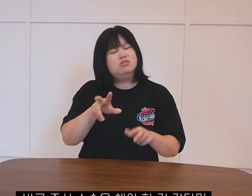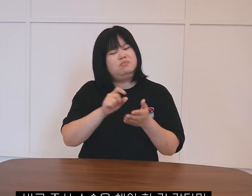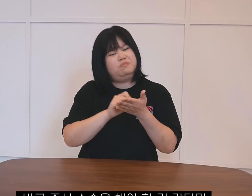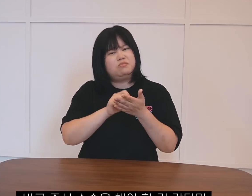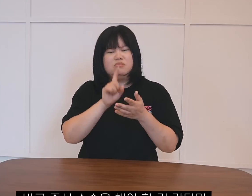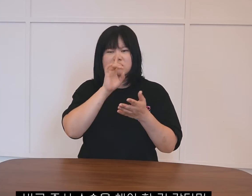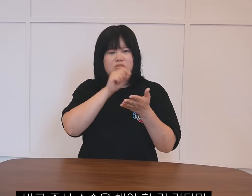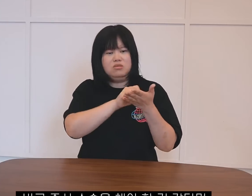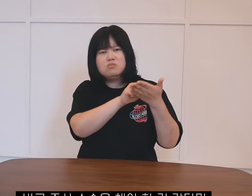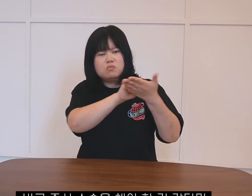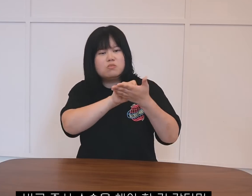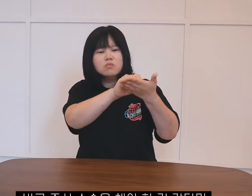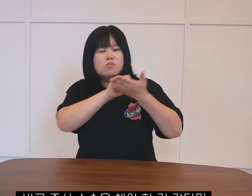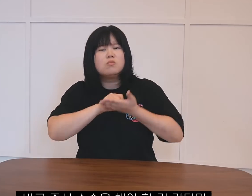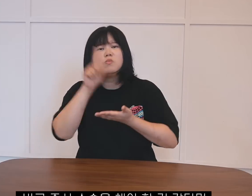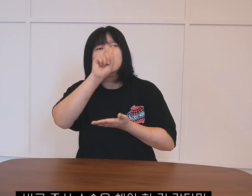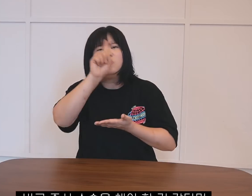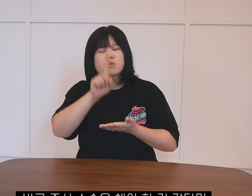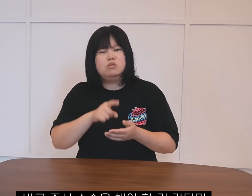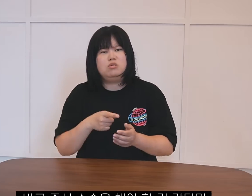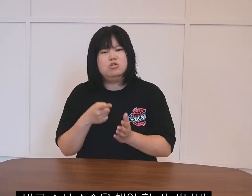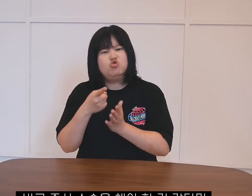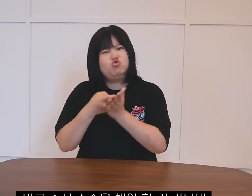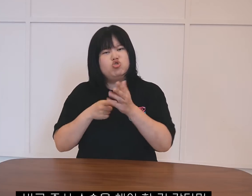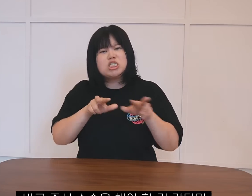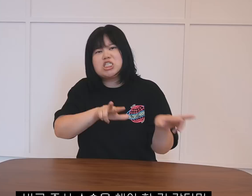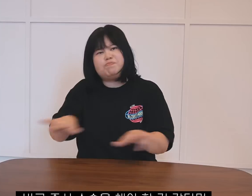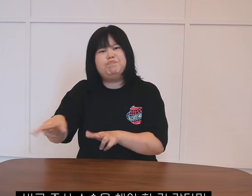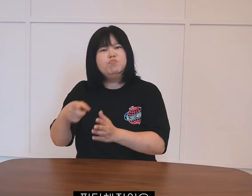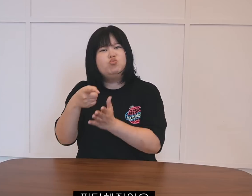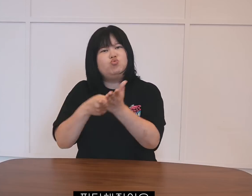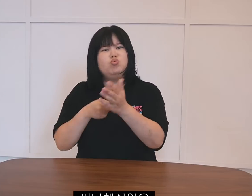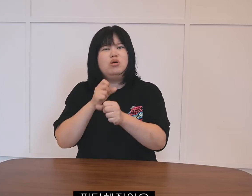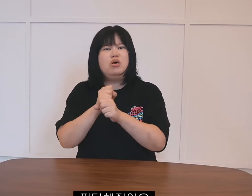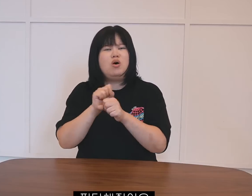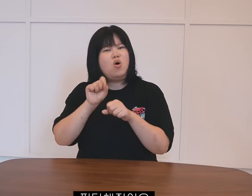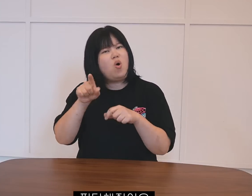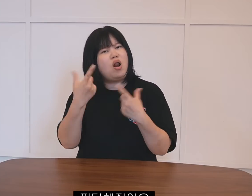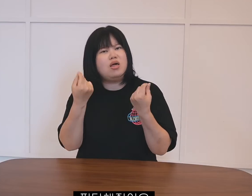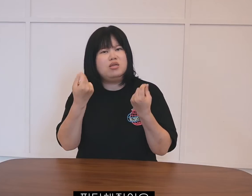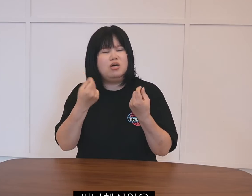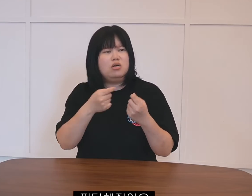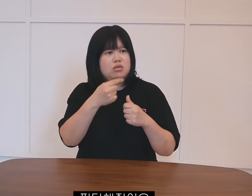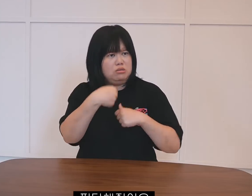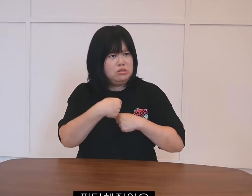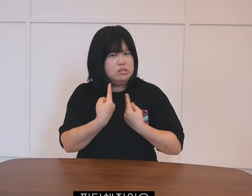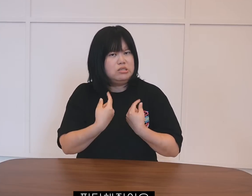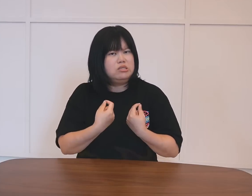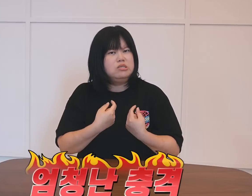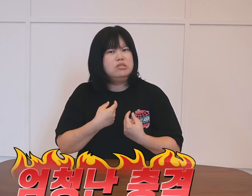and that I would have to have surgery right away.